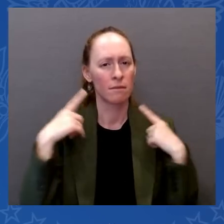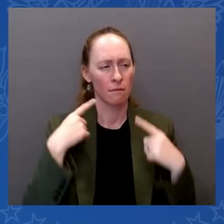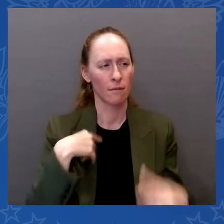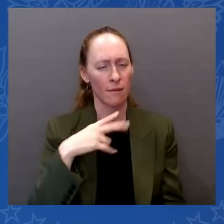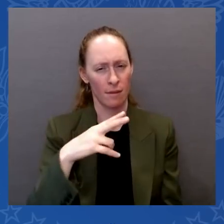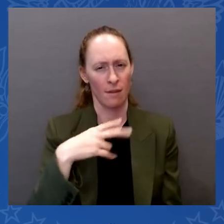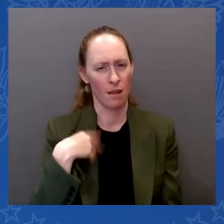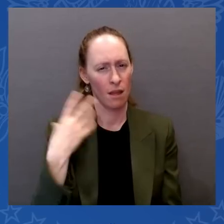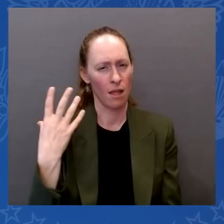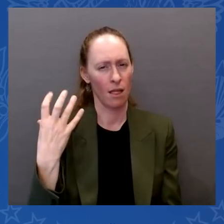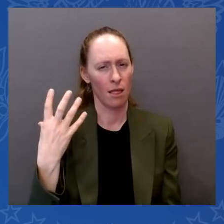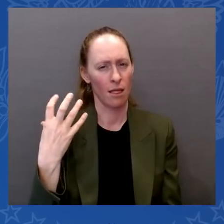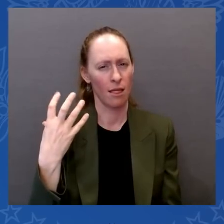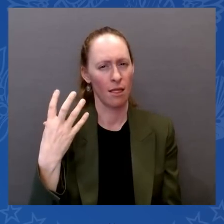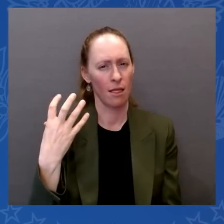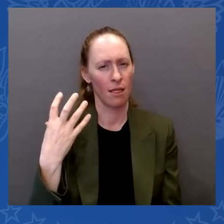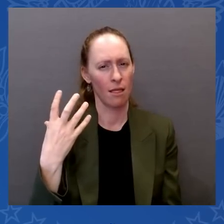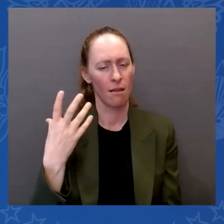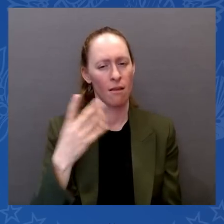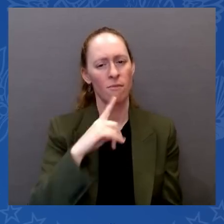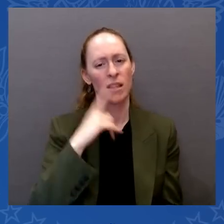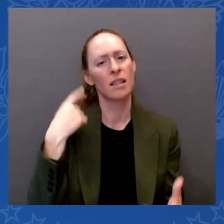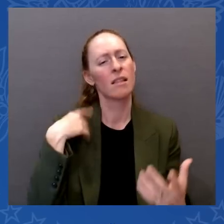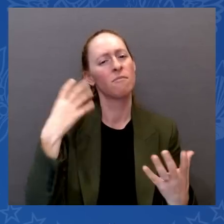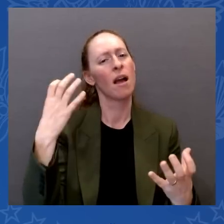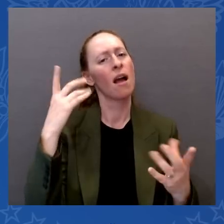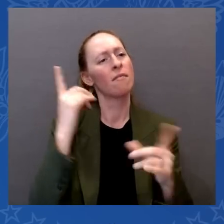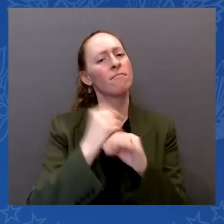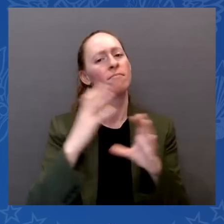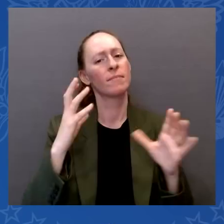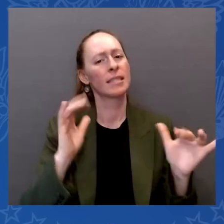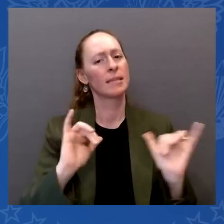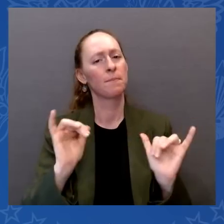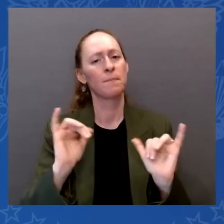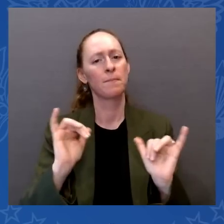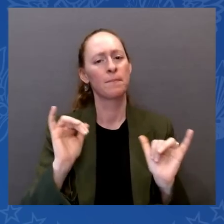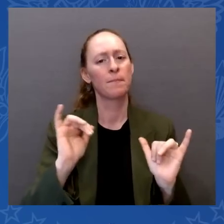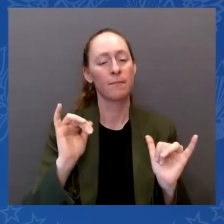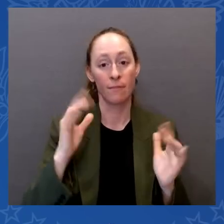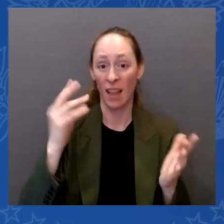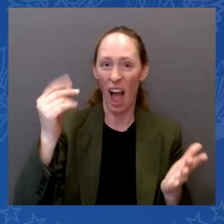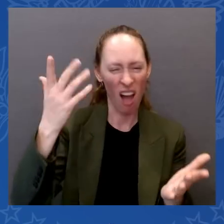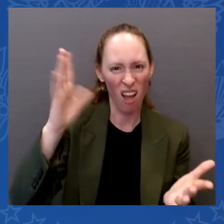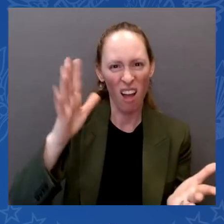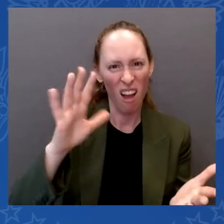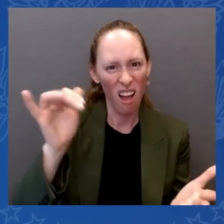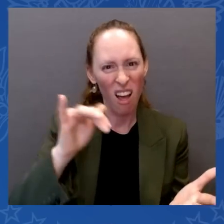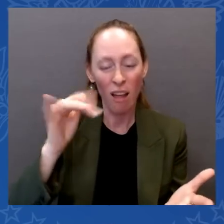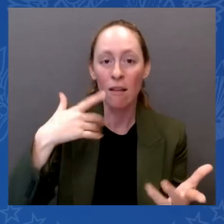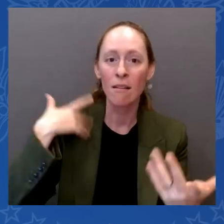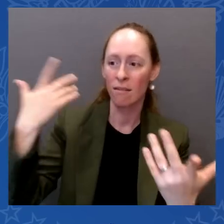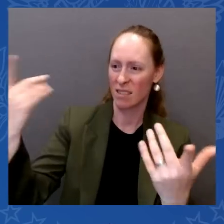My father, a foreman, was literally by my side for my first year as an apprentice, guiding me and teaching me today